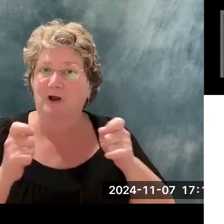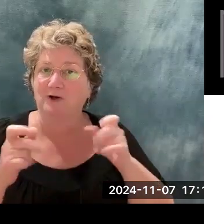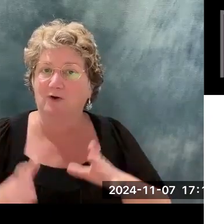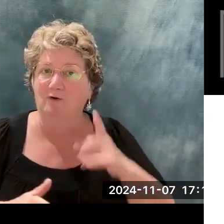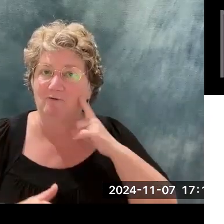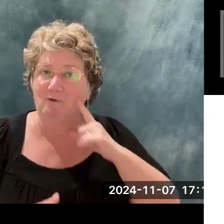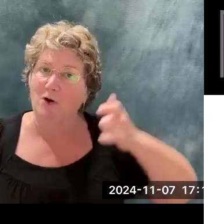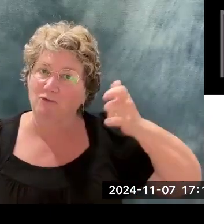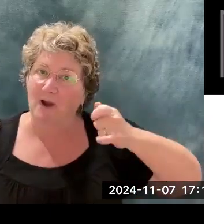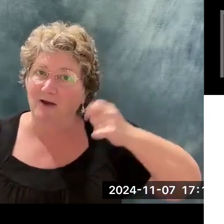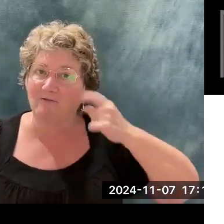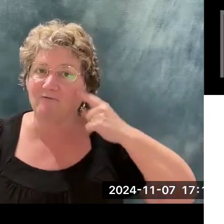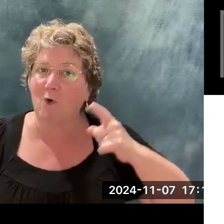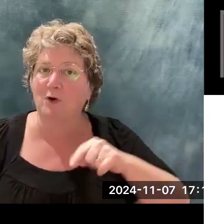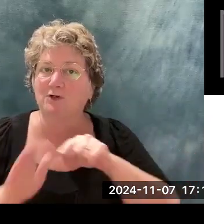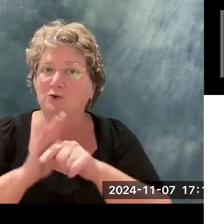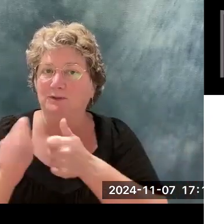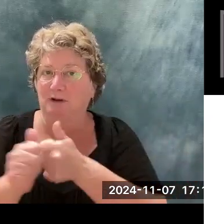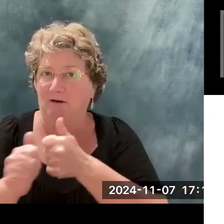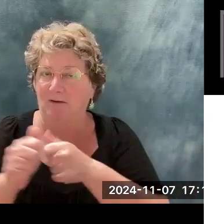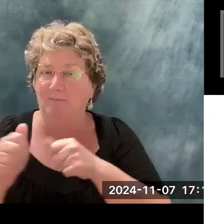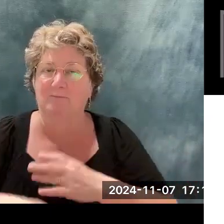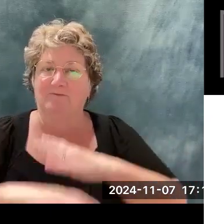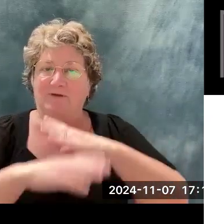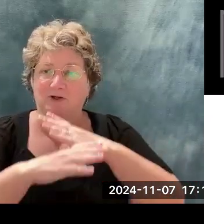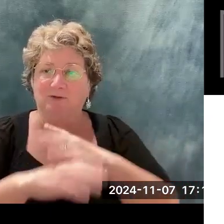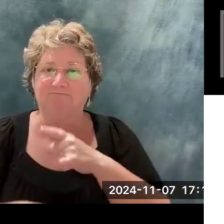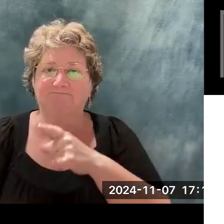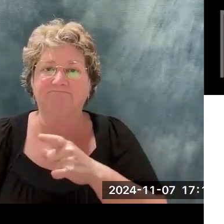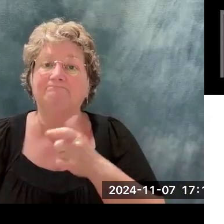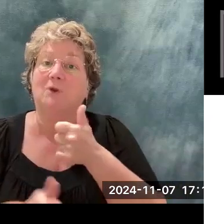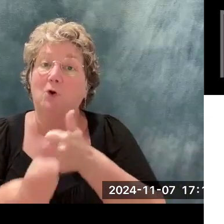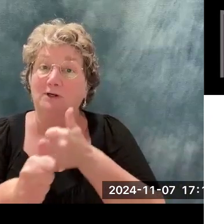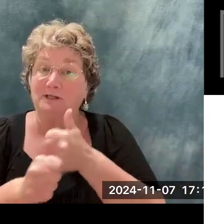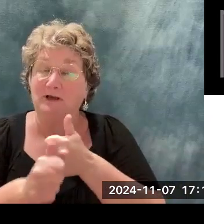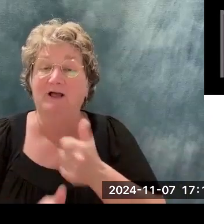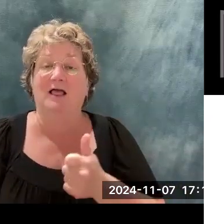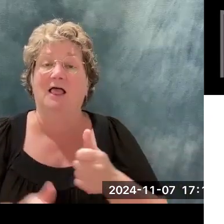Dr. Bozak is a licensed clinical psychologist who received both her doctorate in clinical